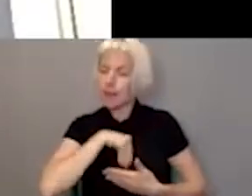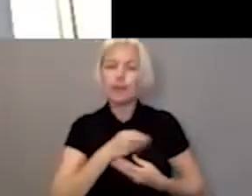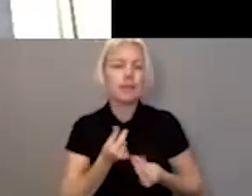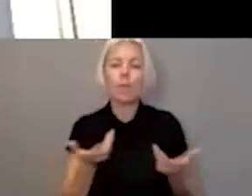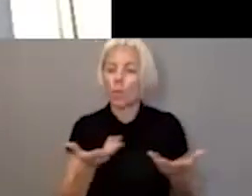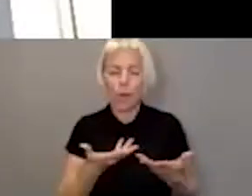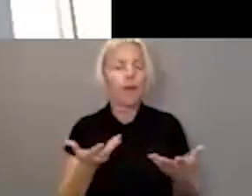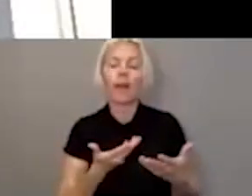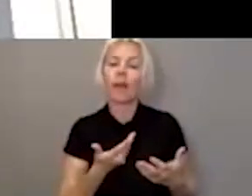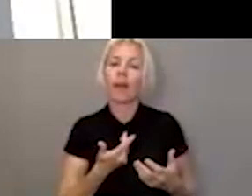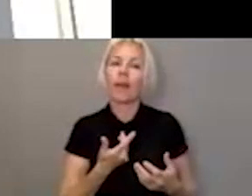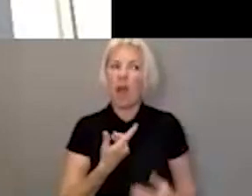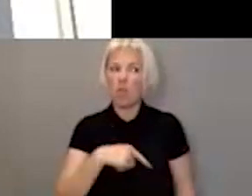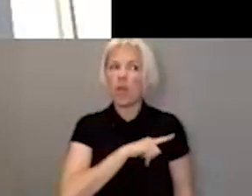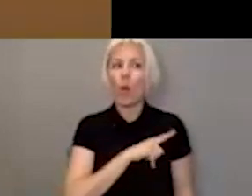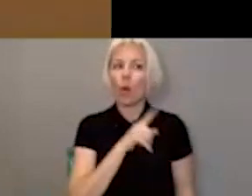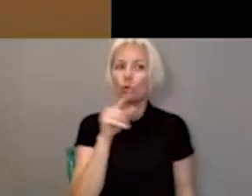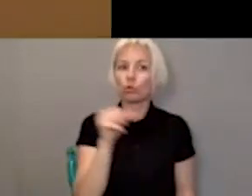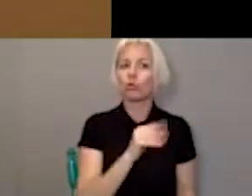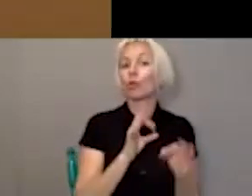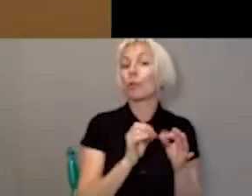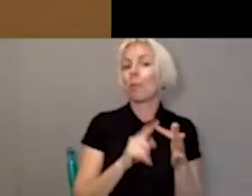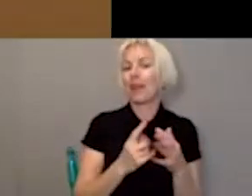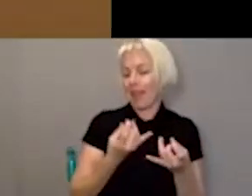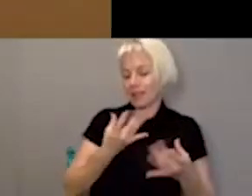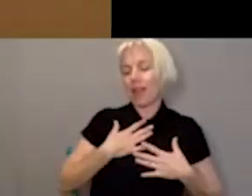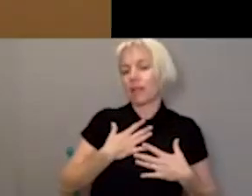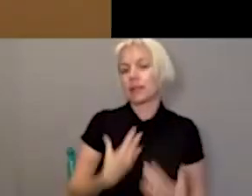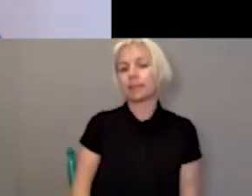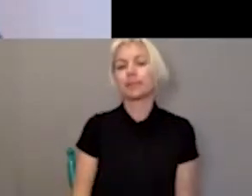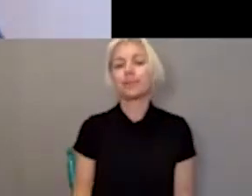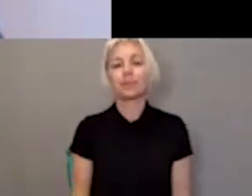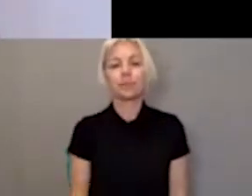A question from Kate. Lil, I'll start this